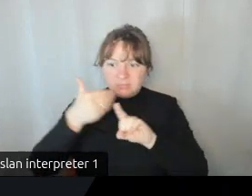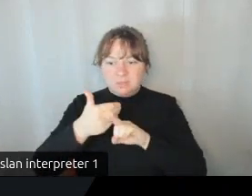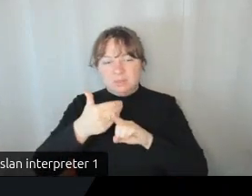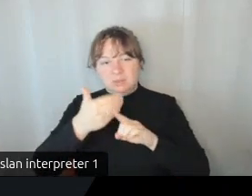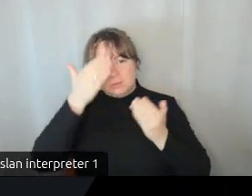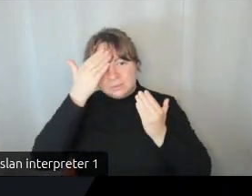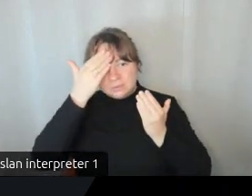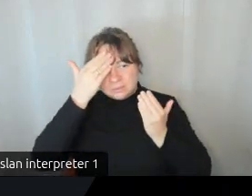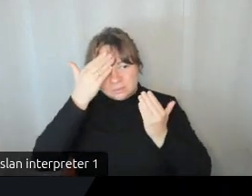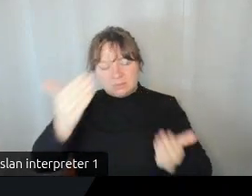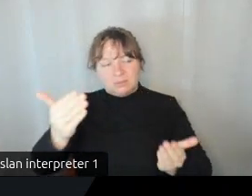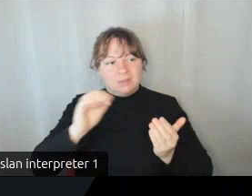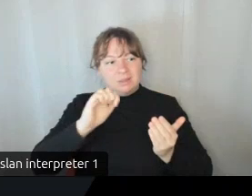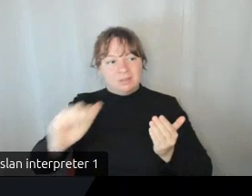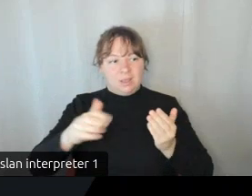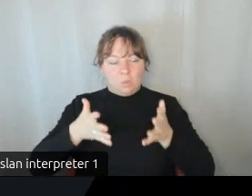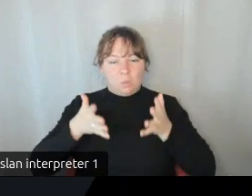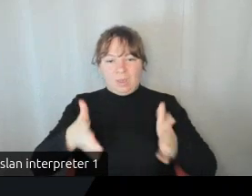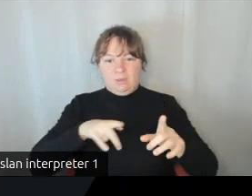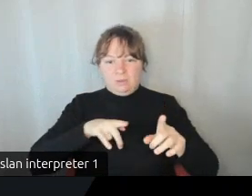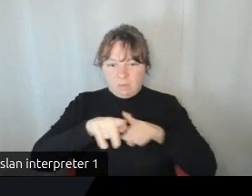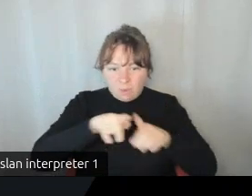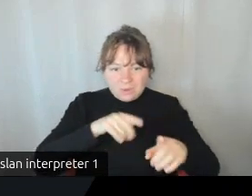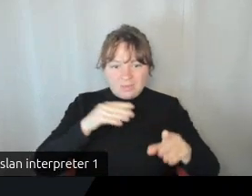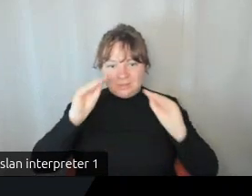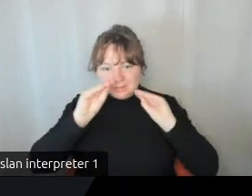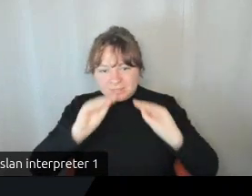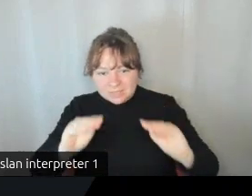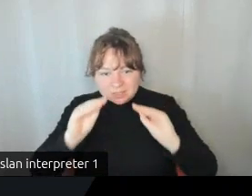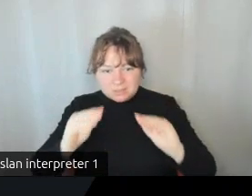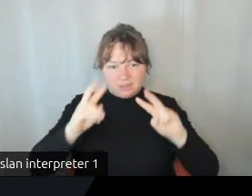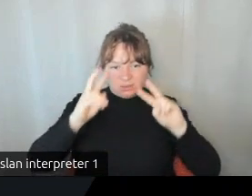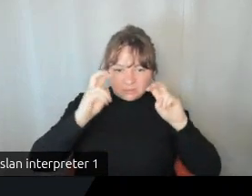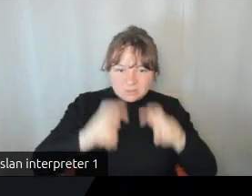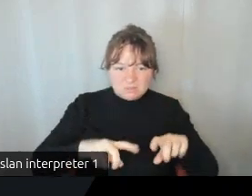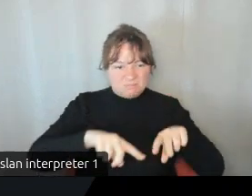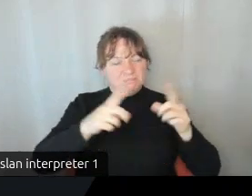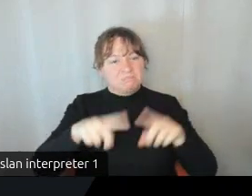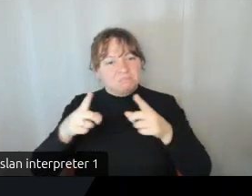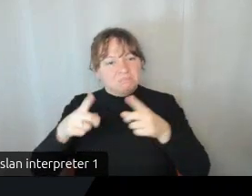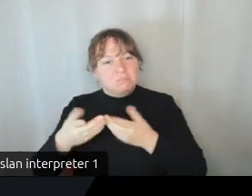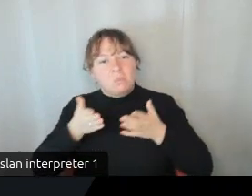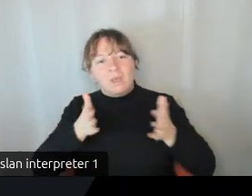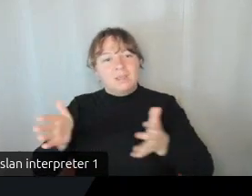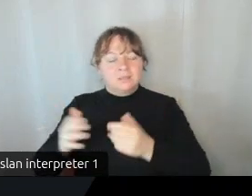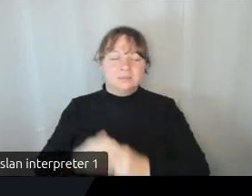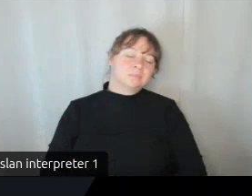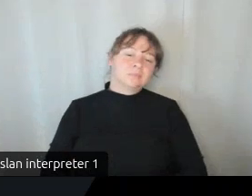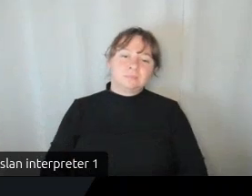people play in our community and in improving our legal system. So, welcome. As I said before,